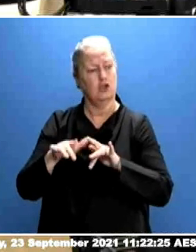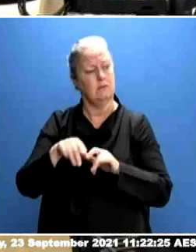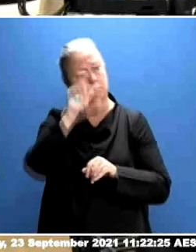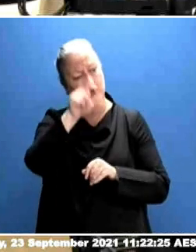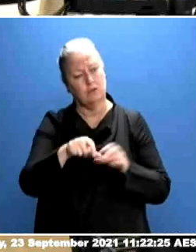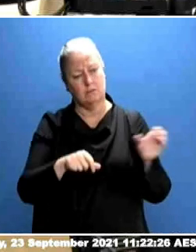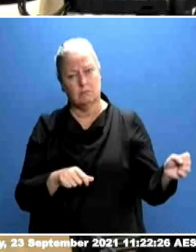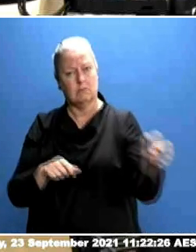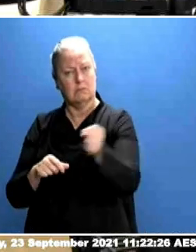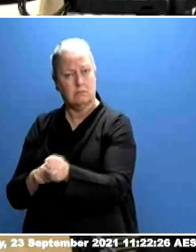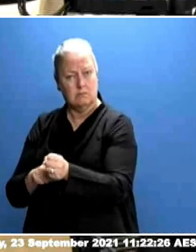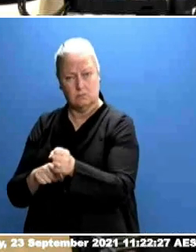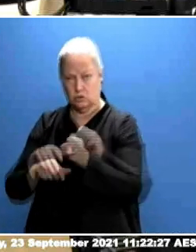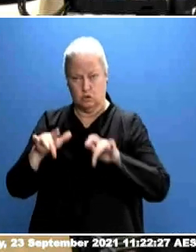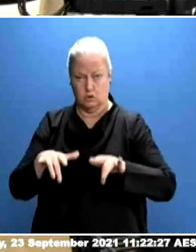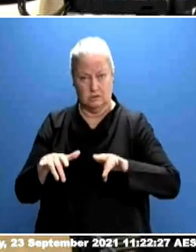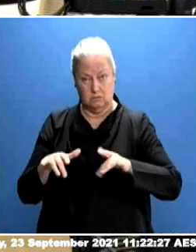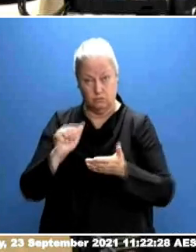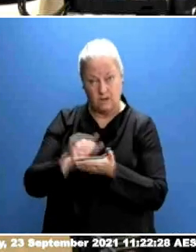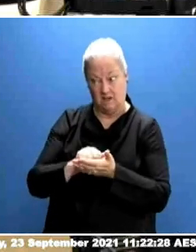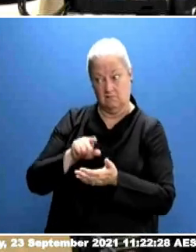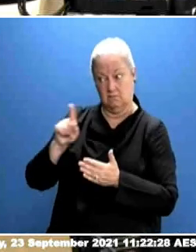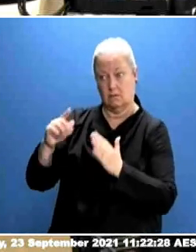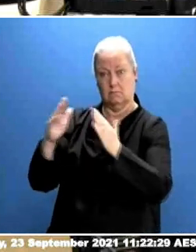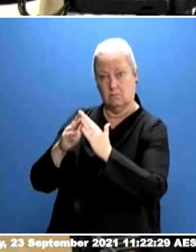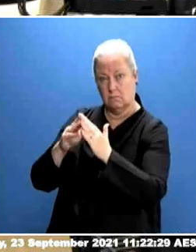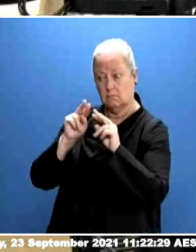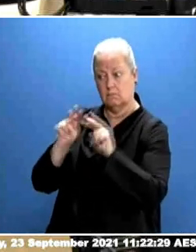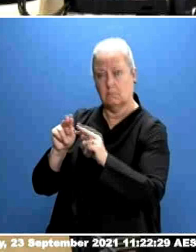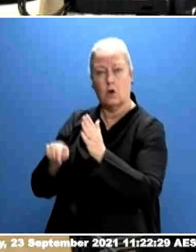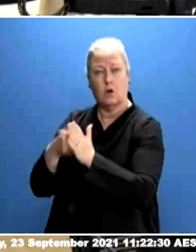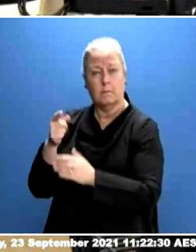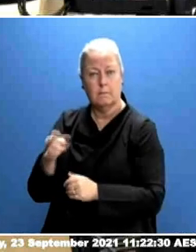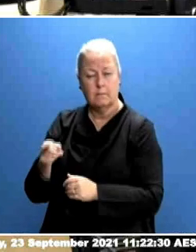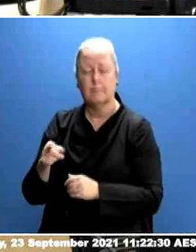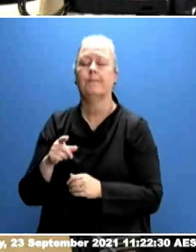there isn't a person doing that role within the Centre? What we have currently is we have a relationship